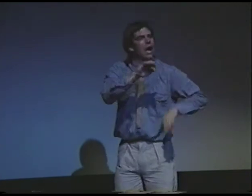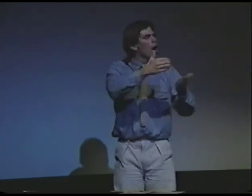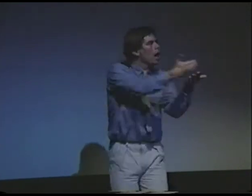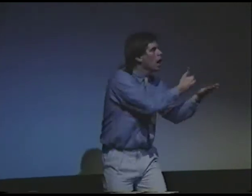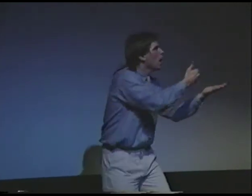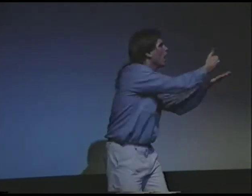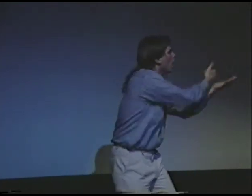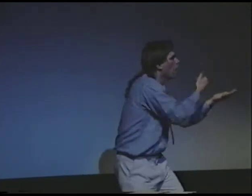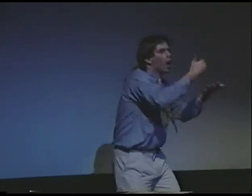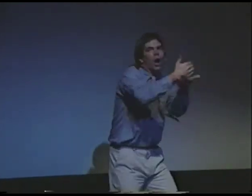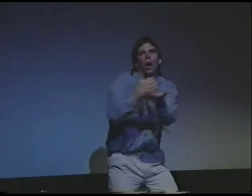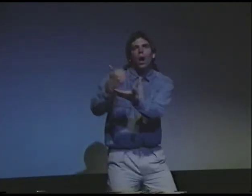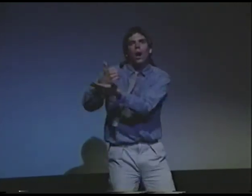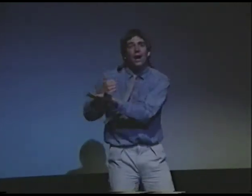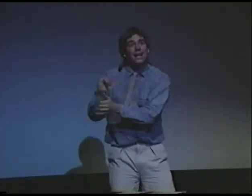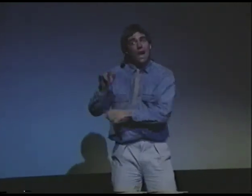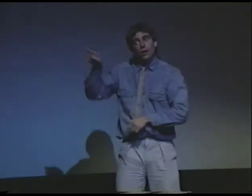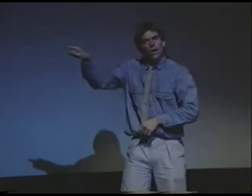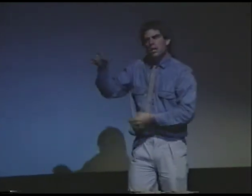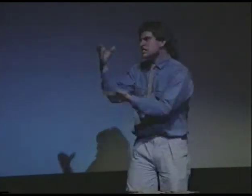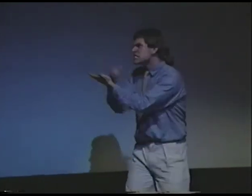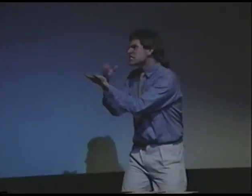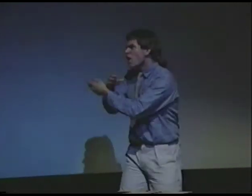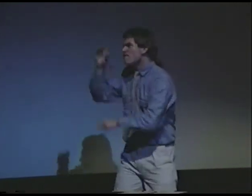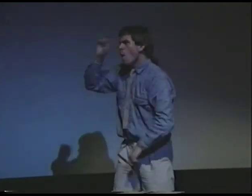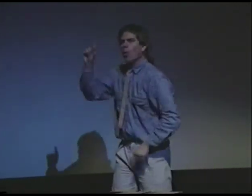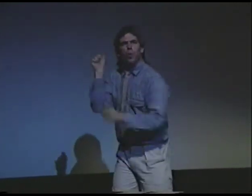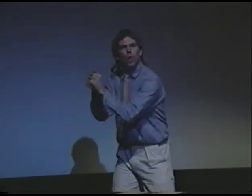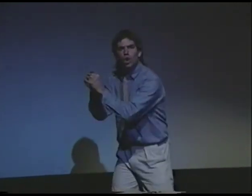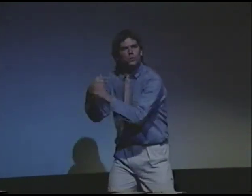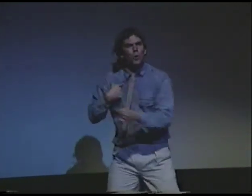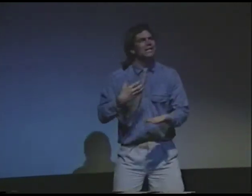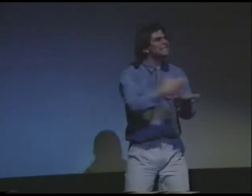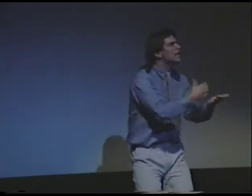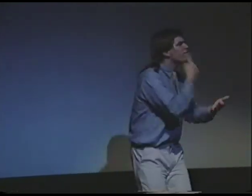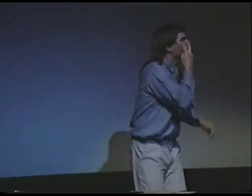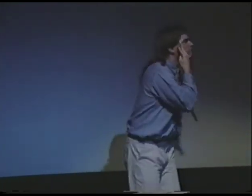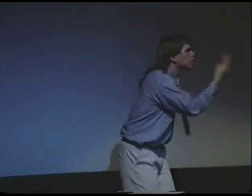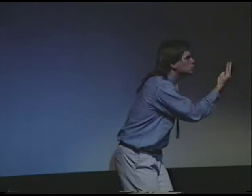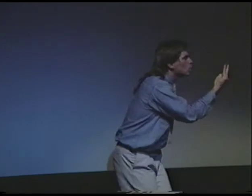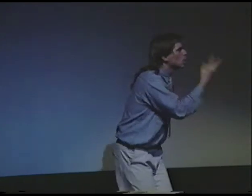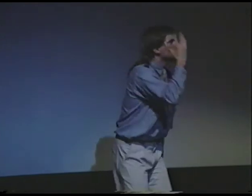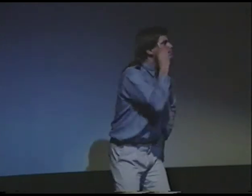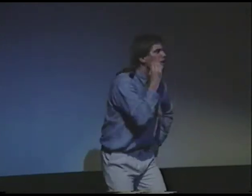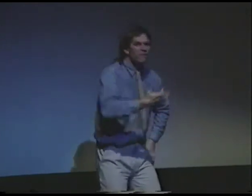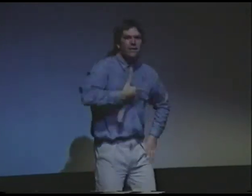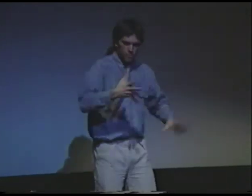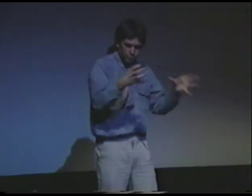That's the visual text, gathering all those things together. We're not searching for words, we're